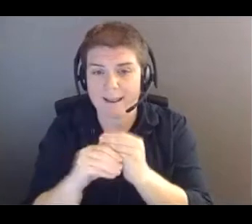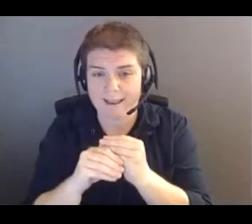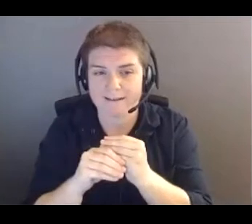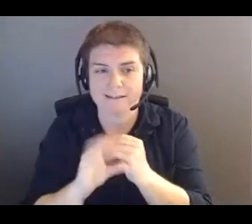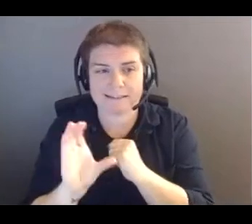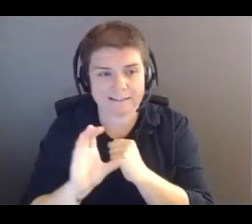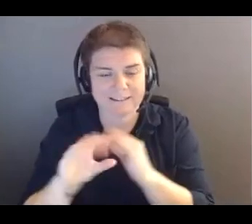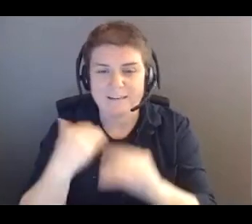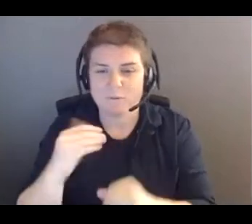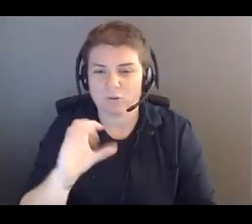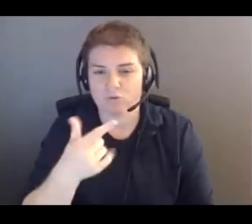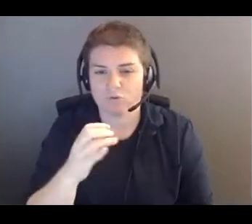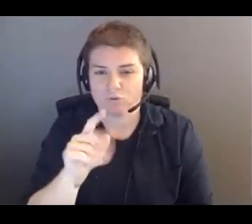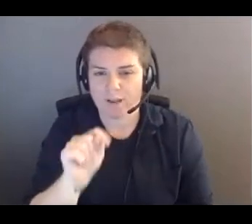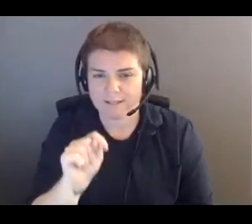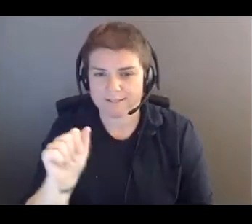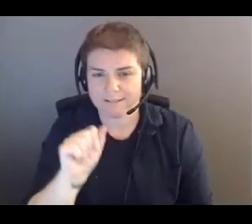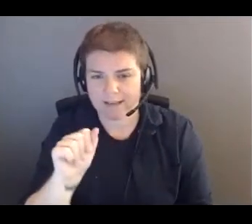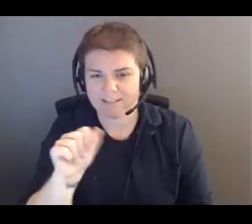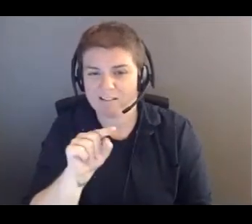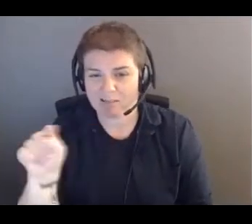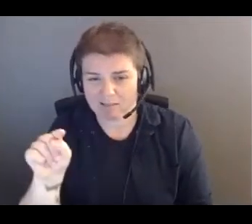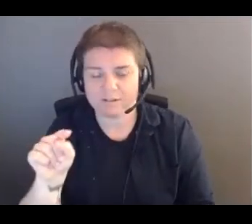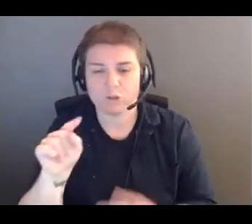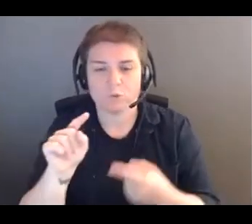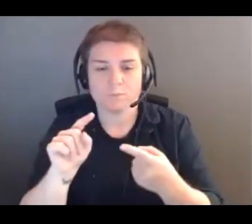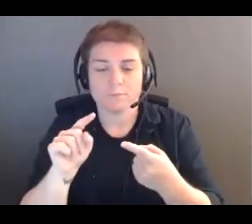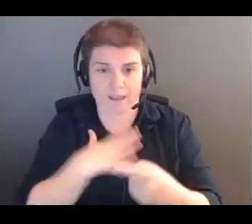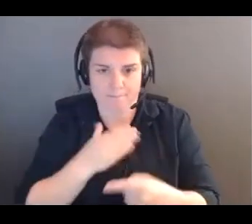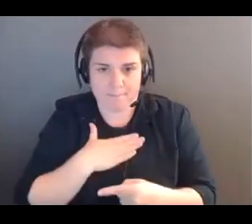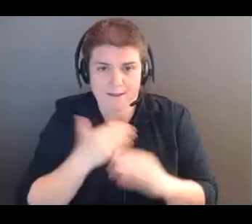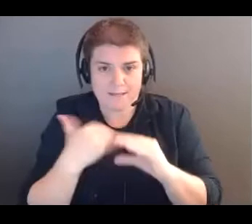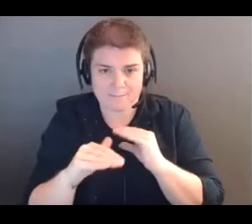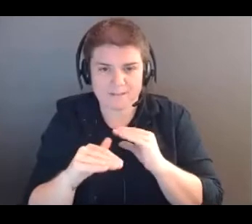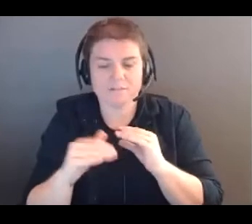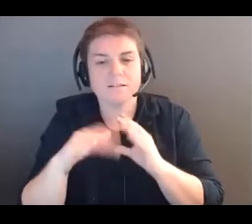email address, as well as mine, to your email address book to ensure any correspondence